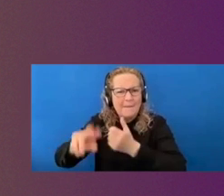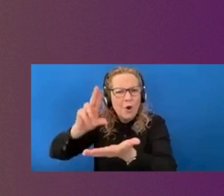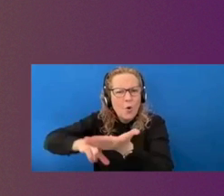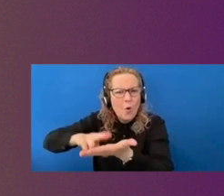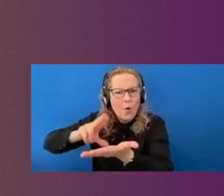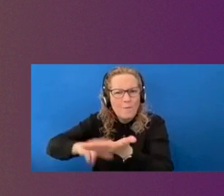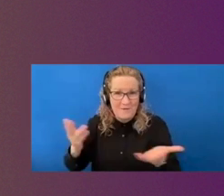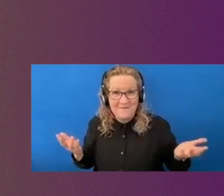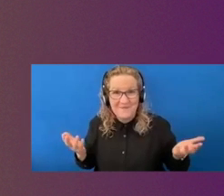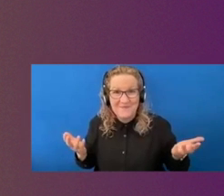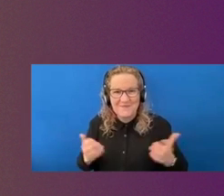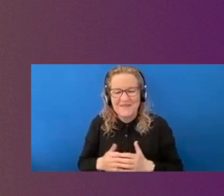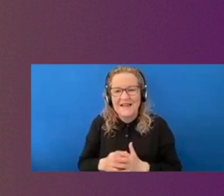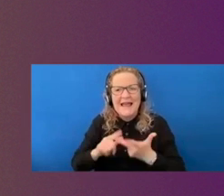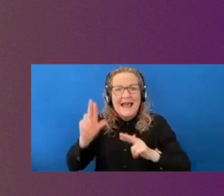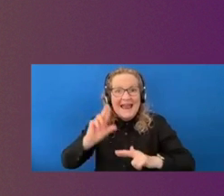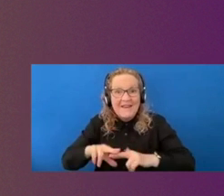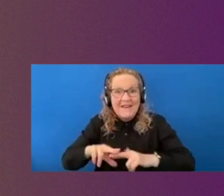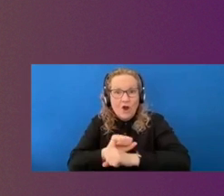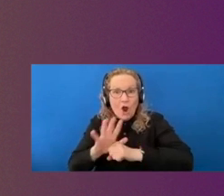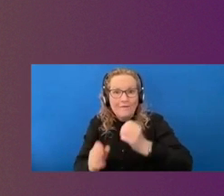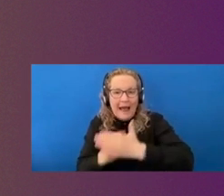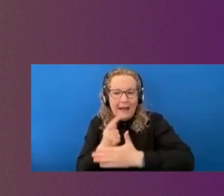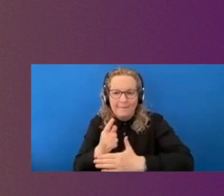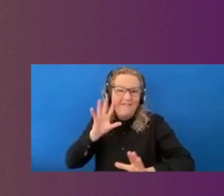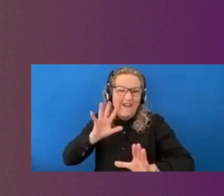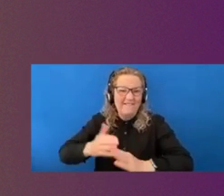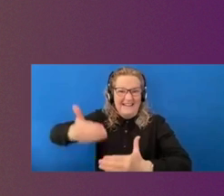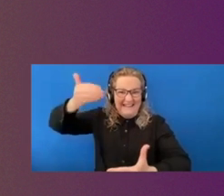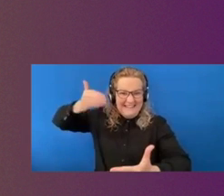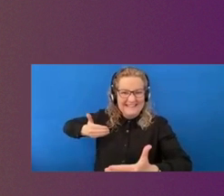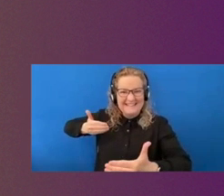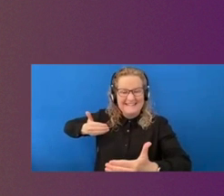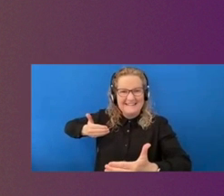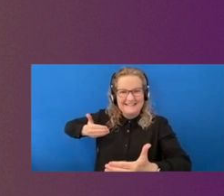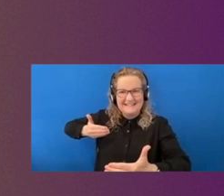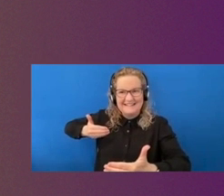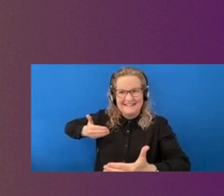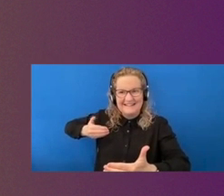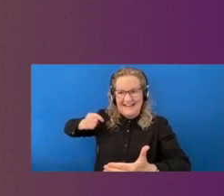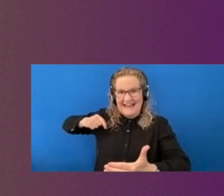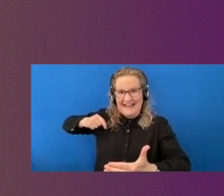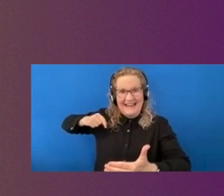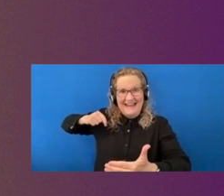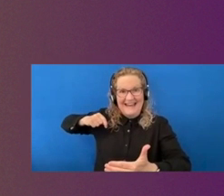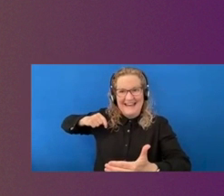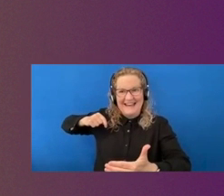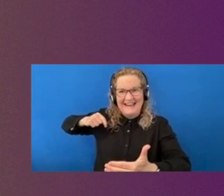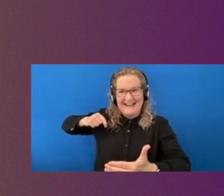five years ago I would have to basically transition to sign language at that point